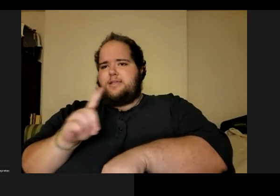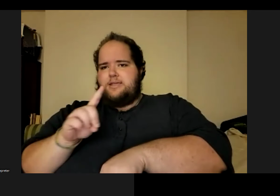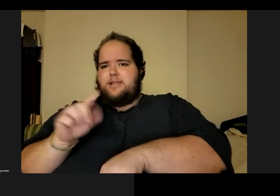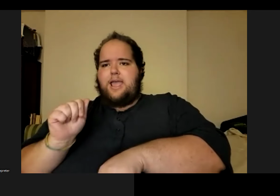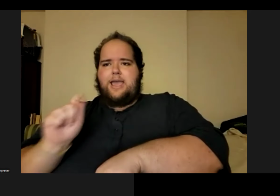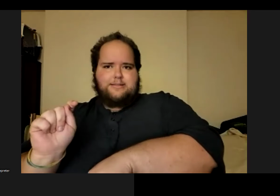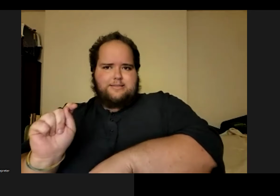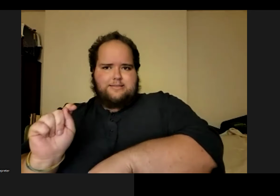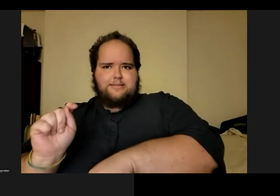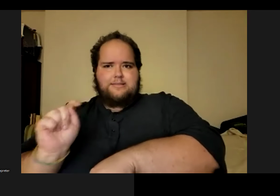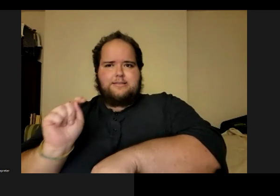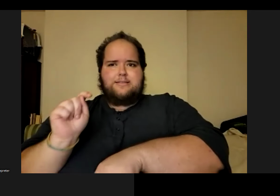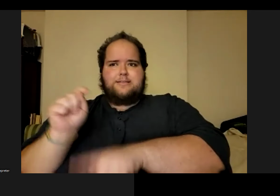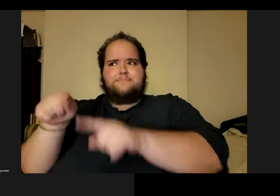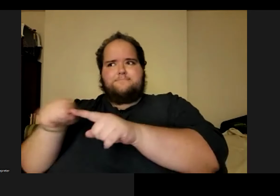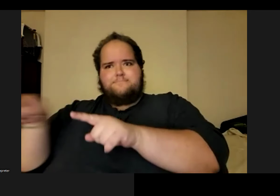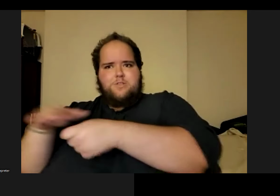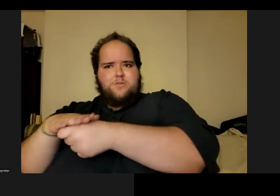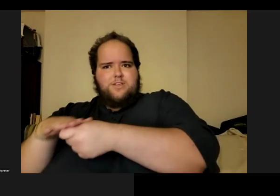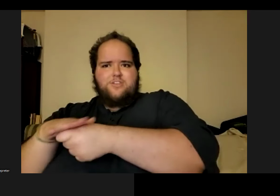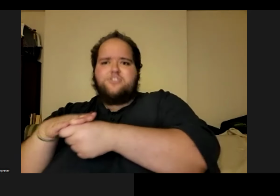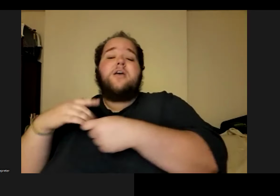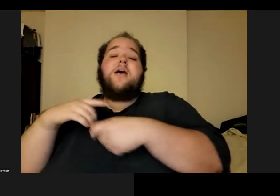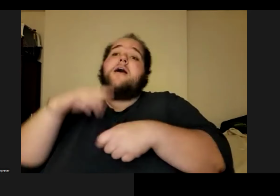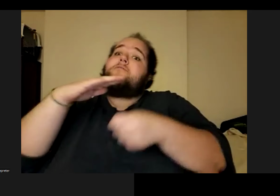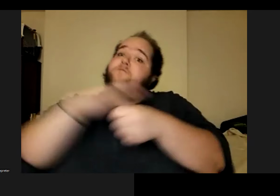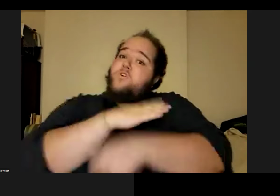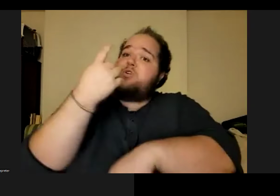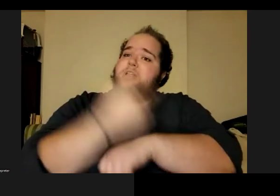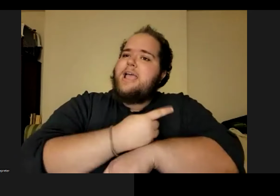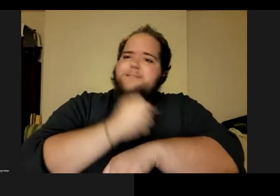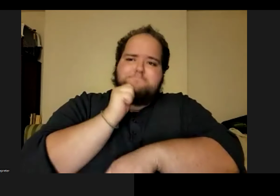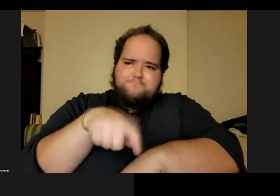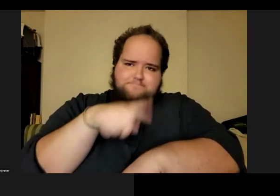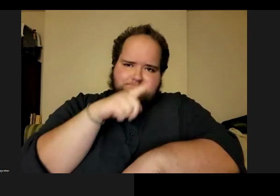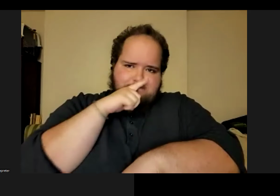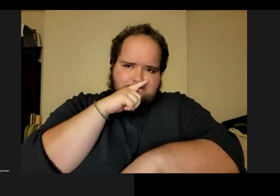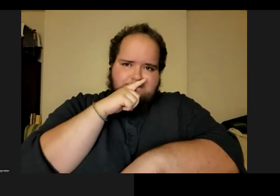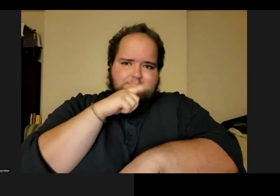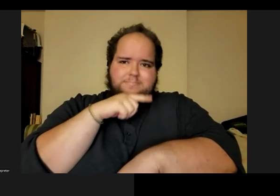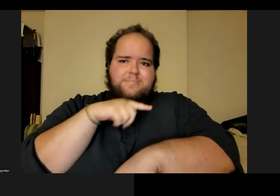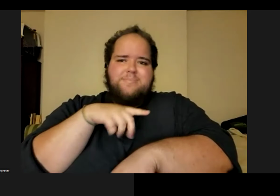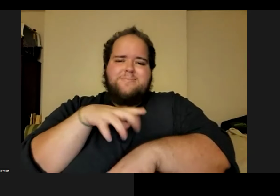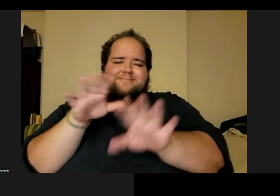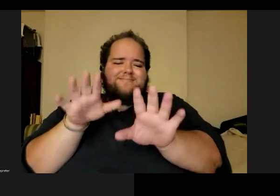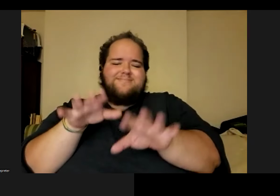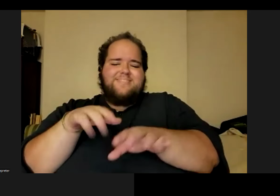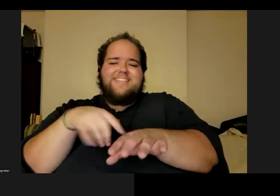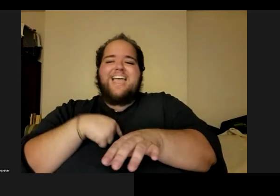I don't put full dates unless you know them. If you know them, you can, but I'll put the month and Yeah, I can't remember. Me too.